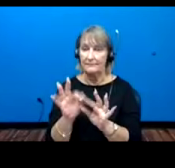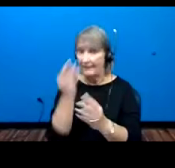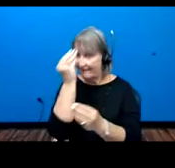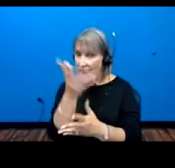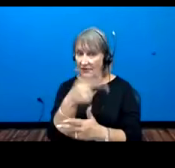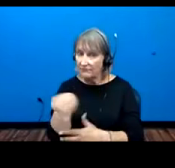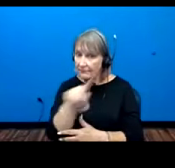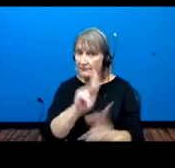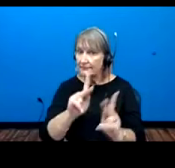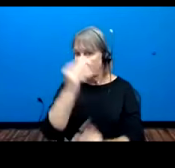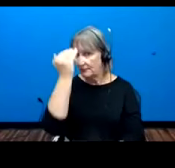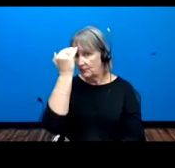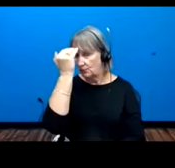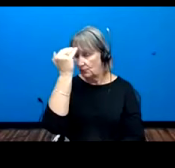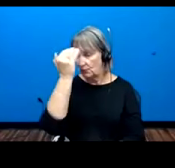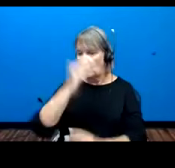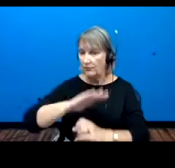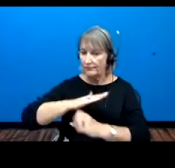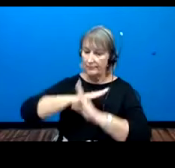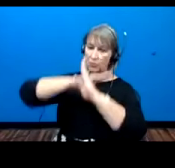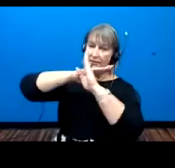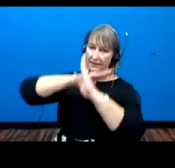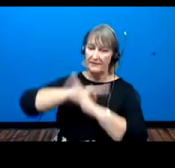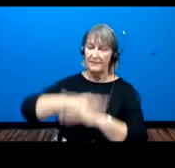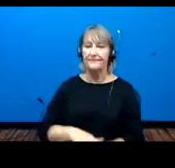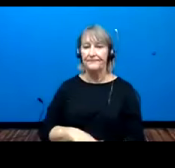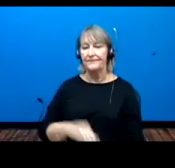the CDC Foundation and their leadership in this space